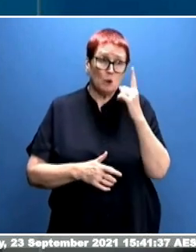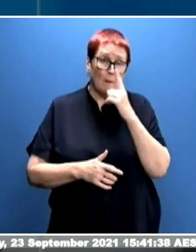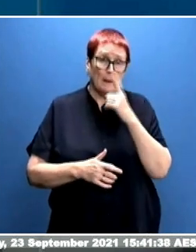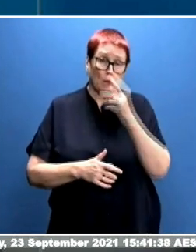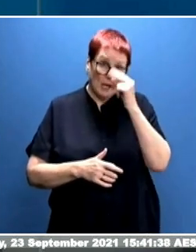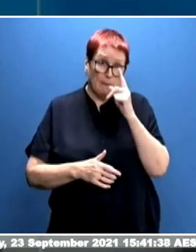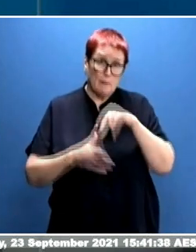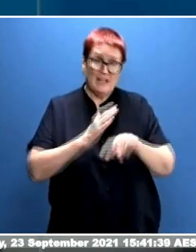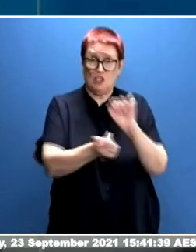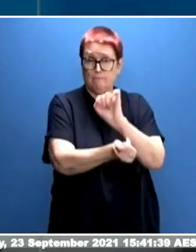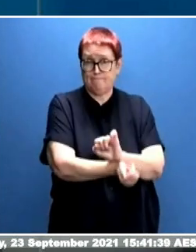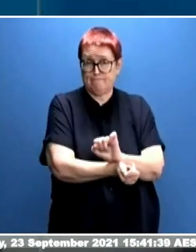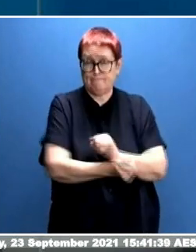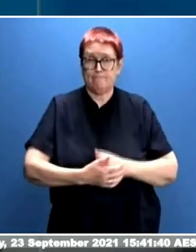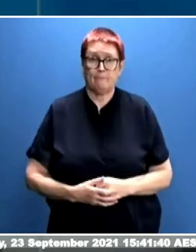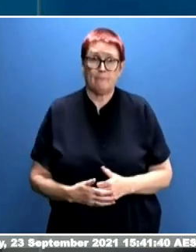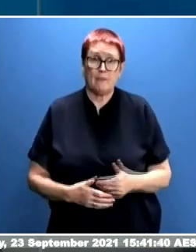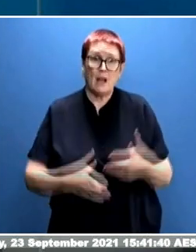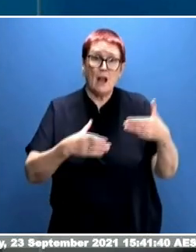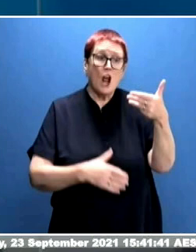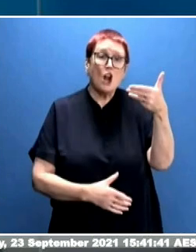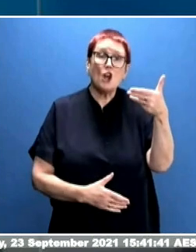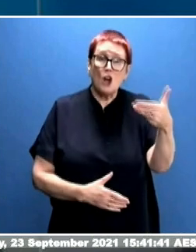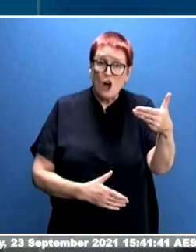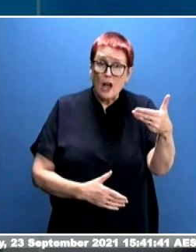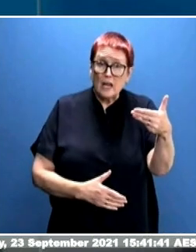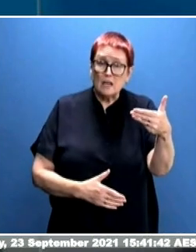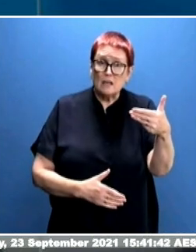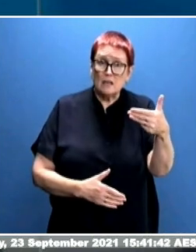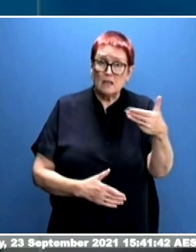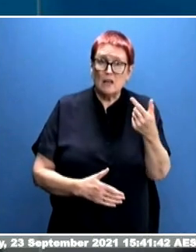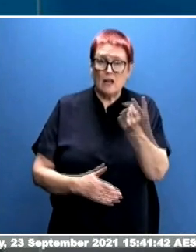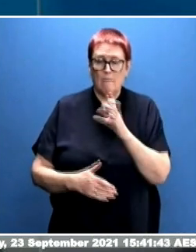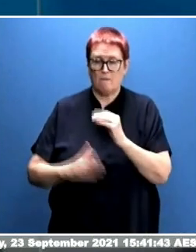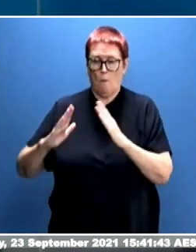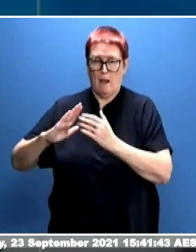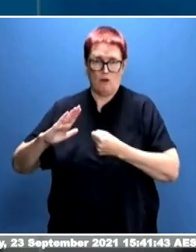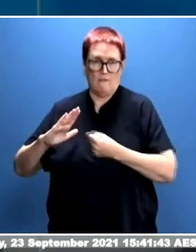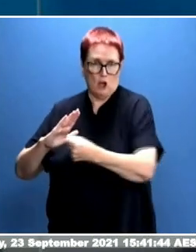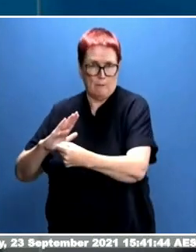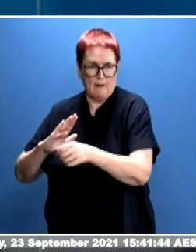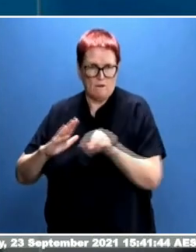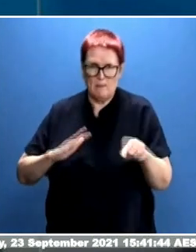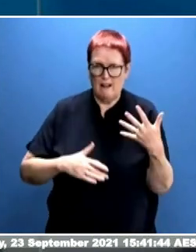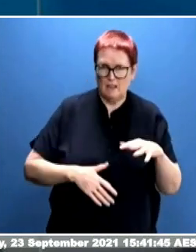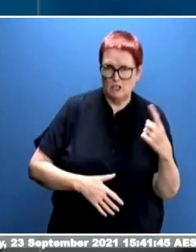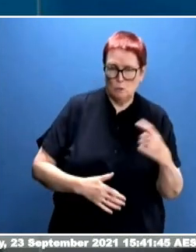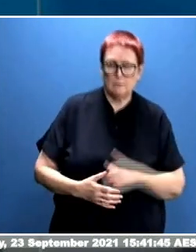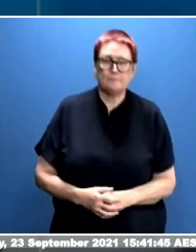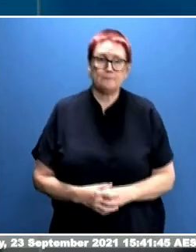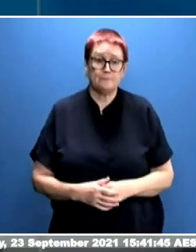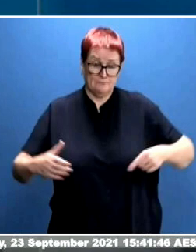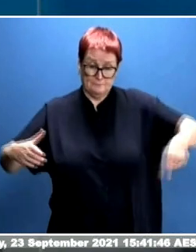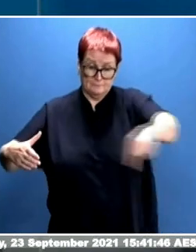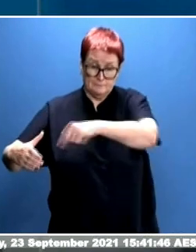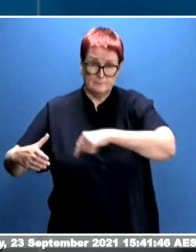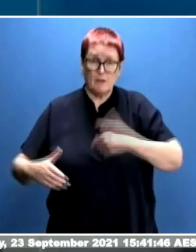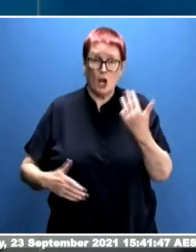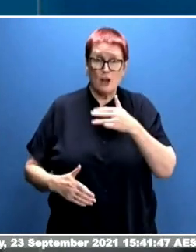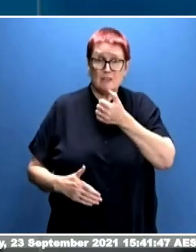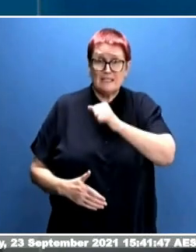people in detention, nine have out-of-home care orders and of the 962-odd children in